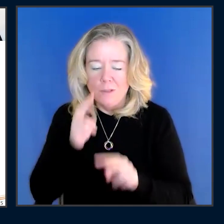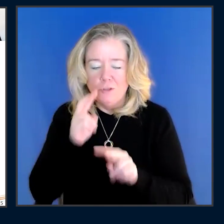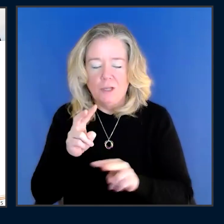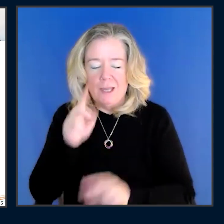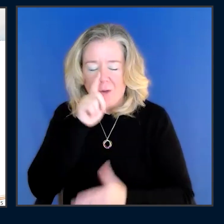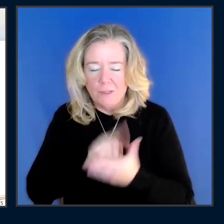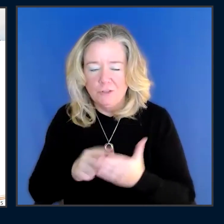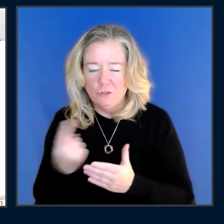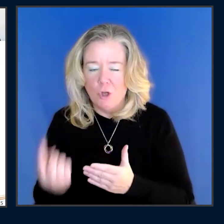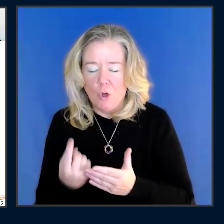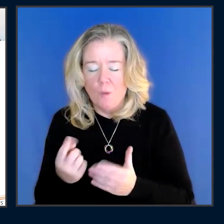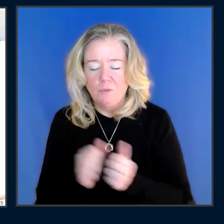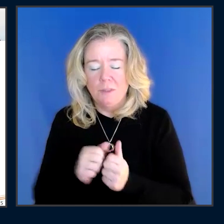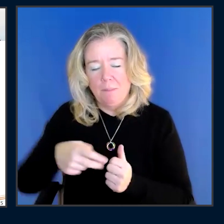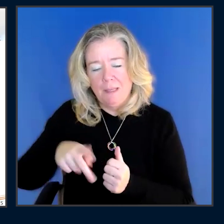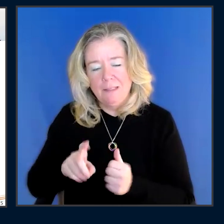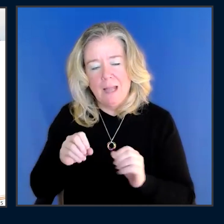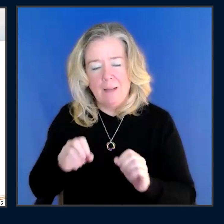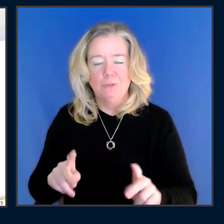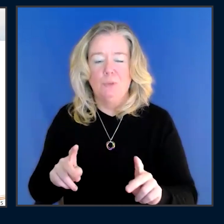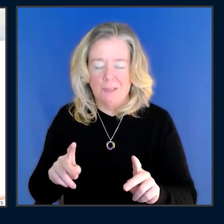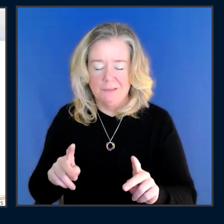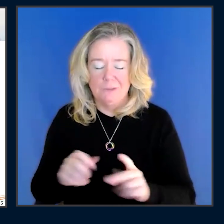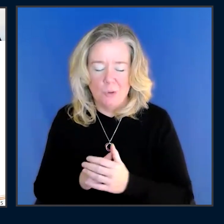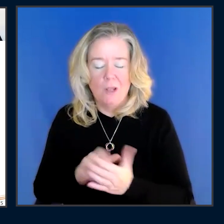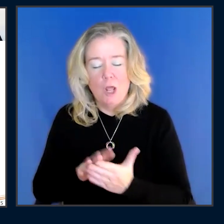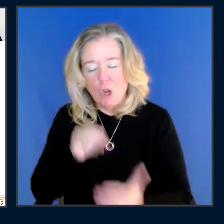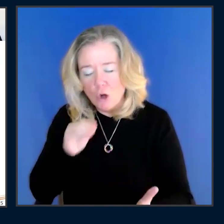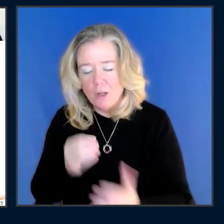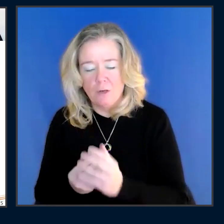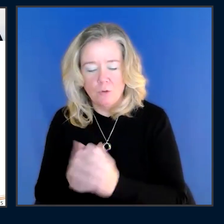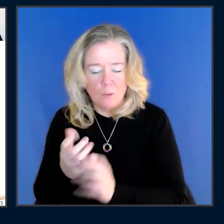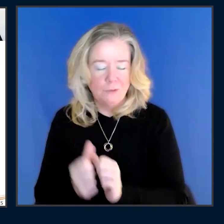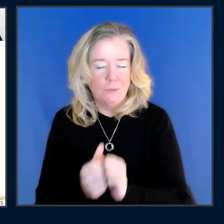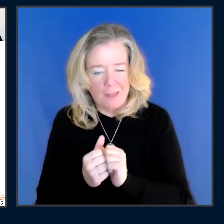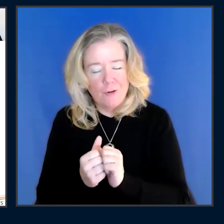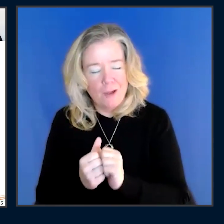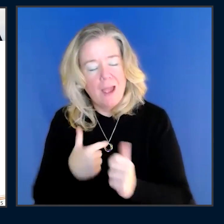And always looking at research, professional development opportunities, and learning